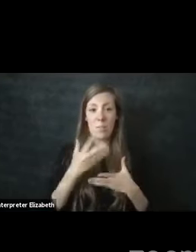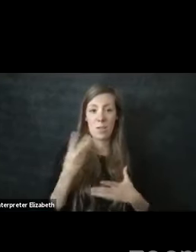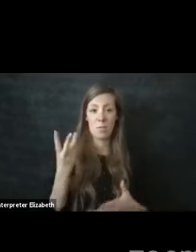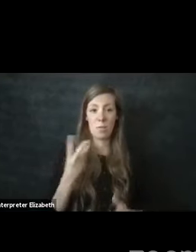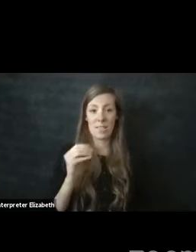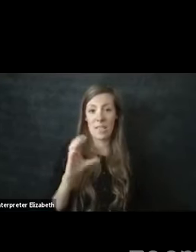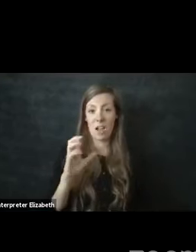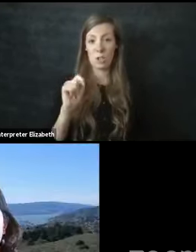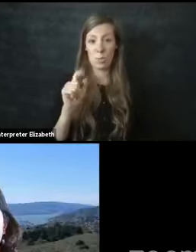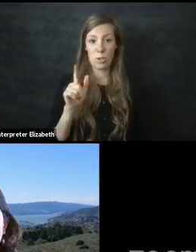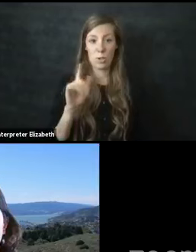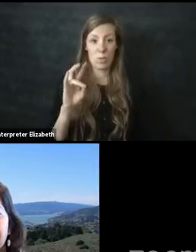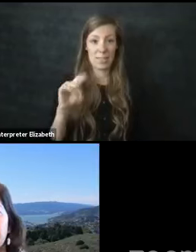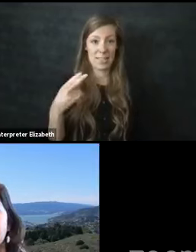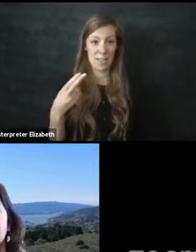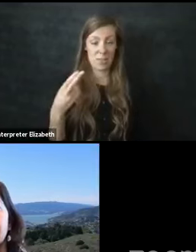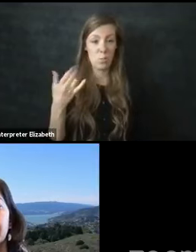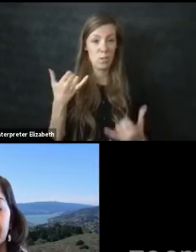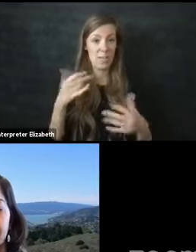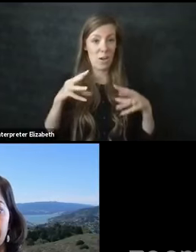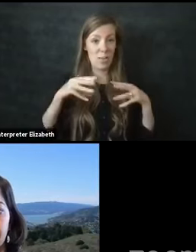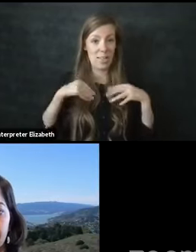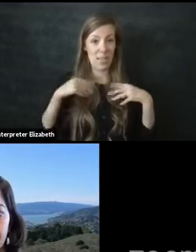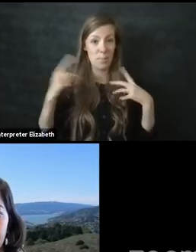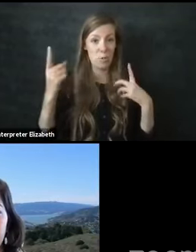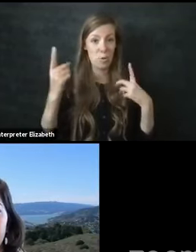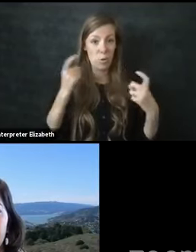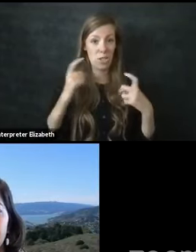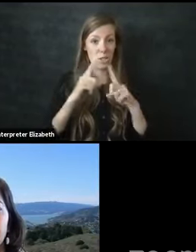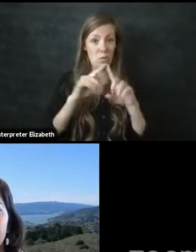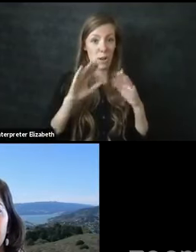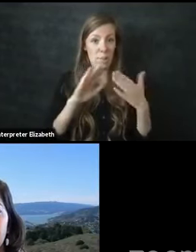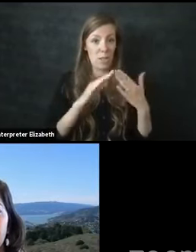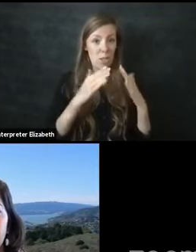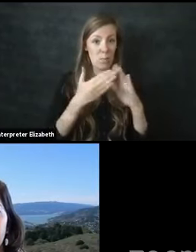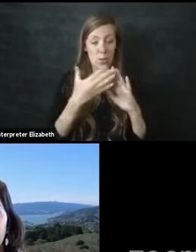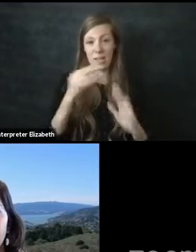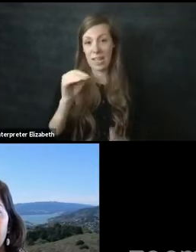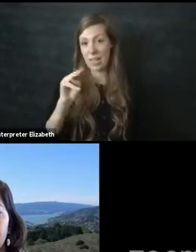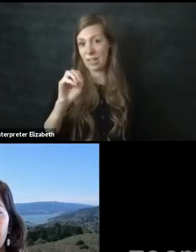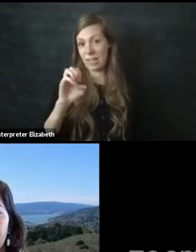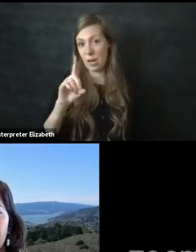We'll now take some questions from the community and our media partners and Dr.